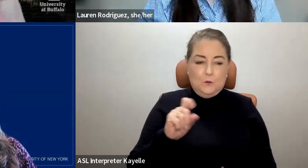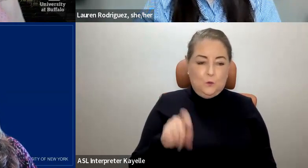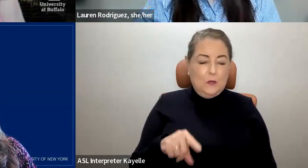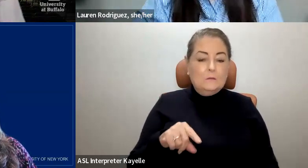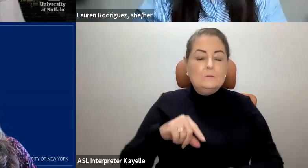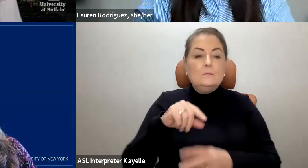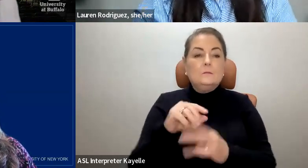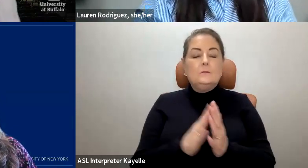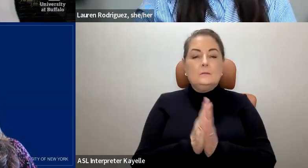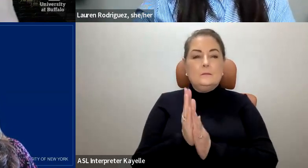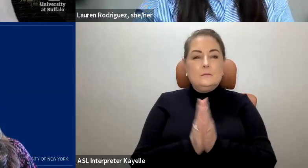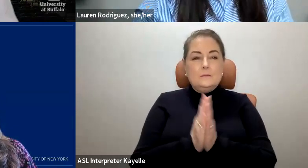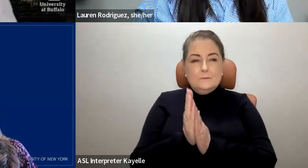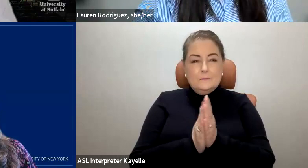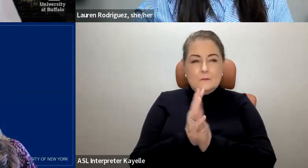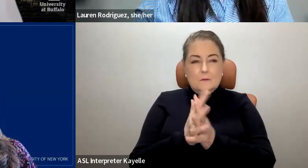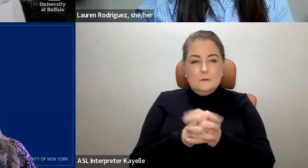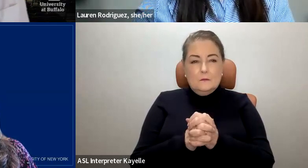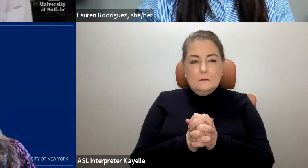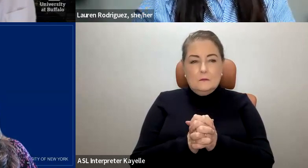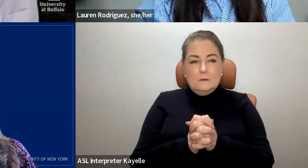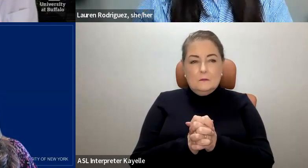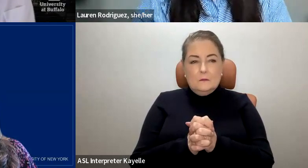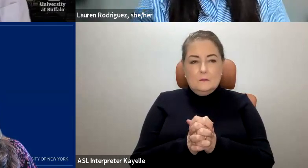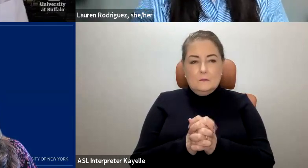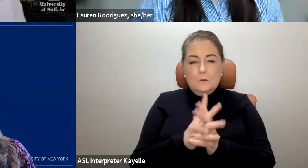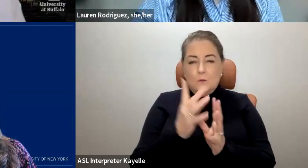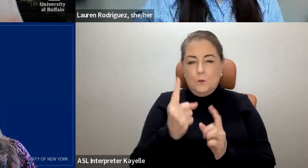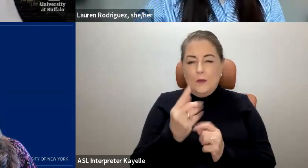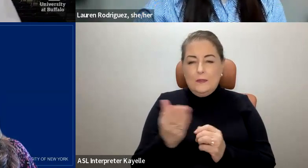things we were hoping to accomplish today is to kind of